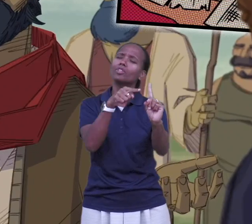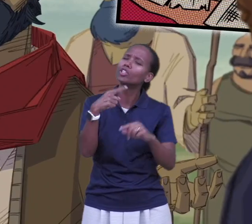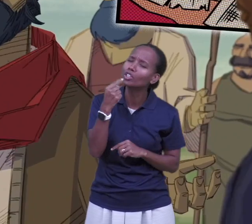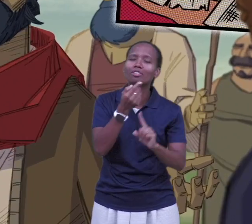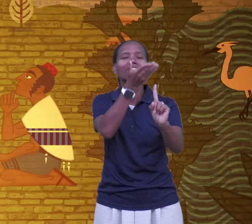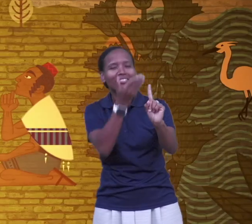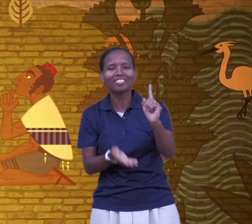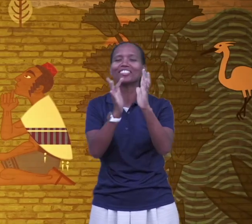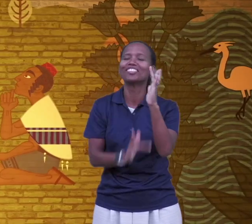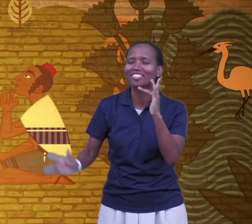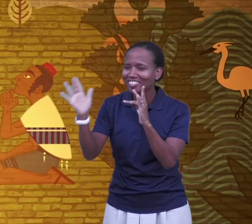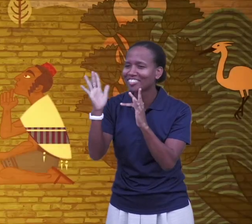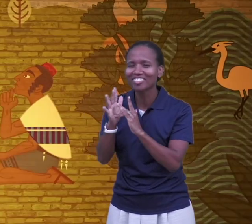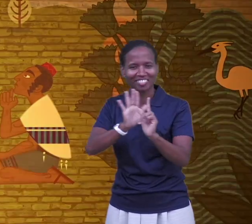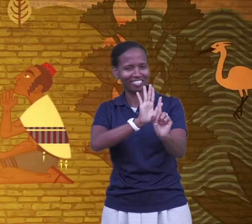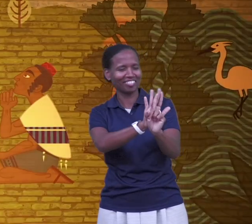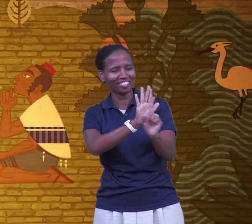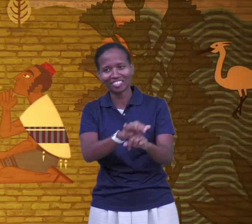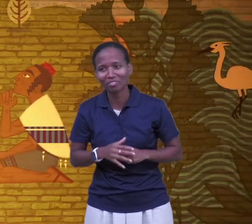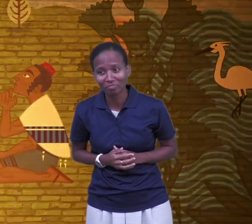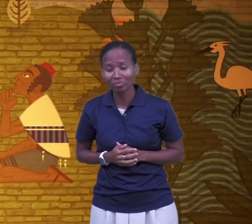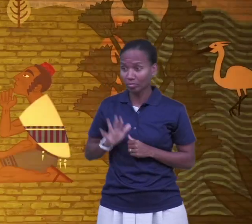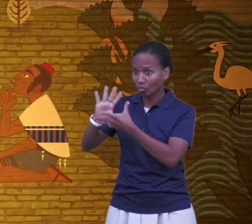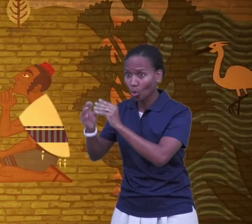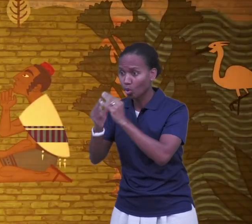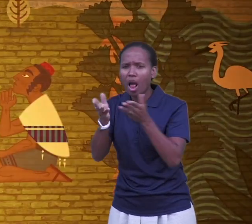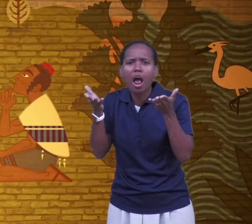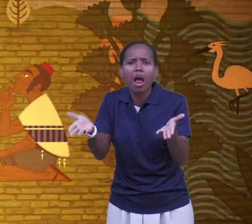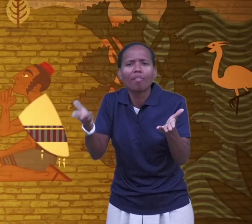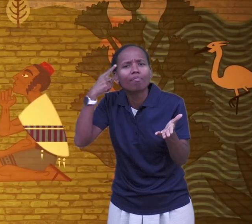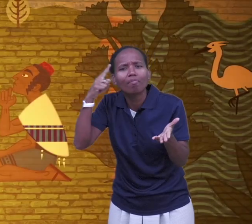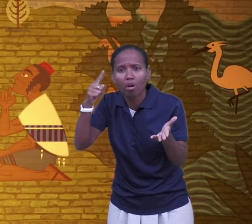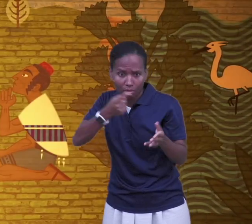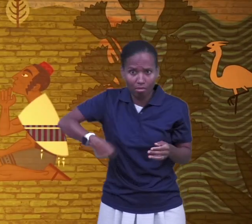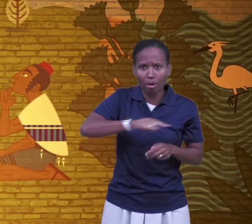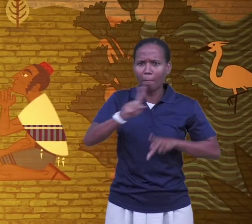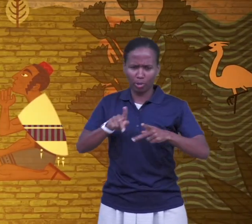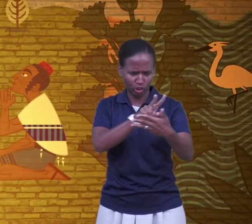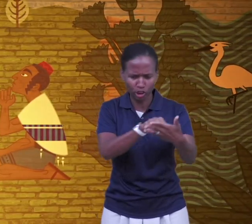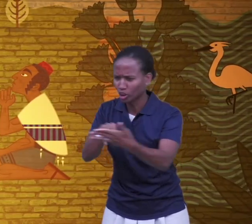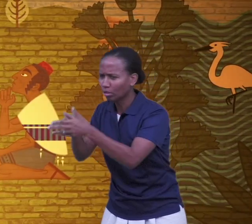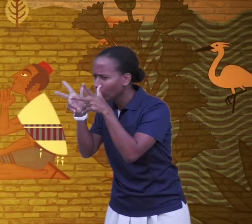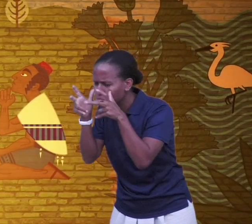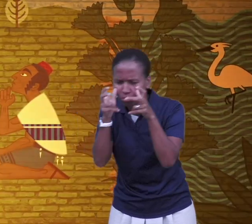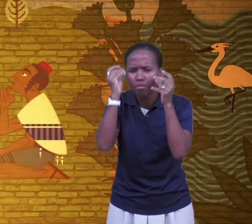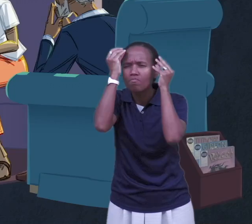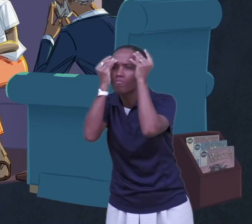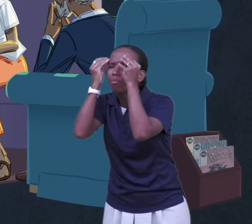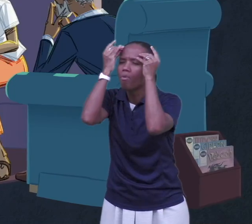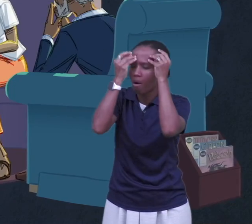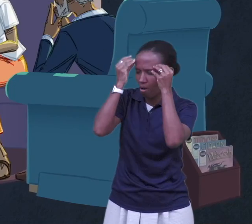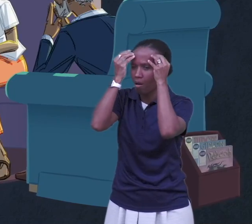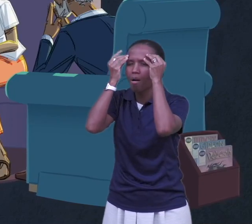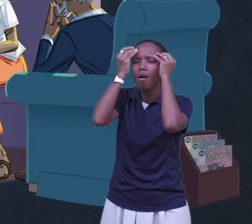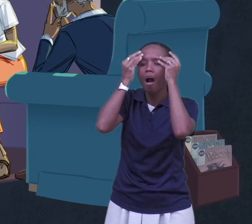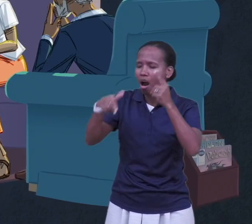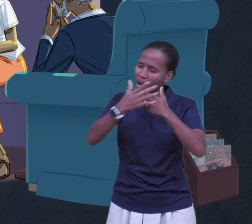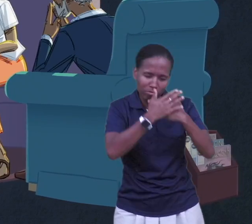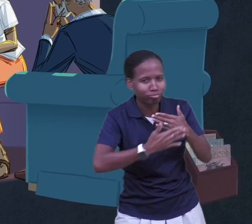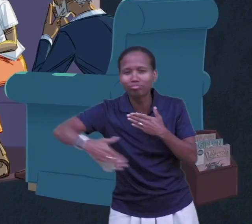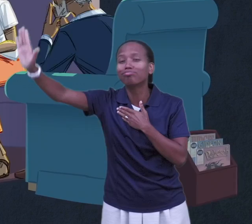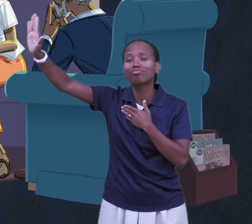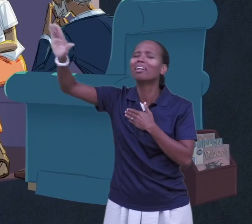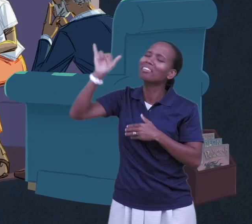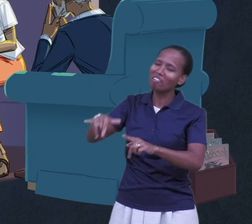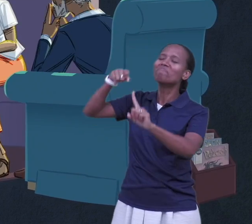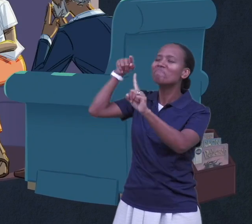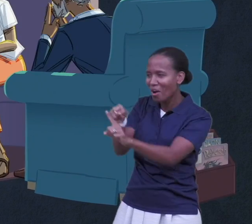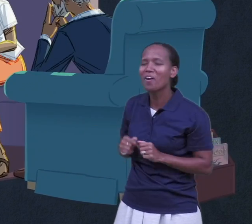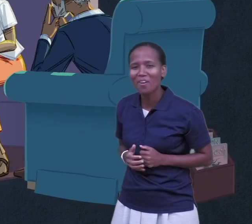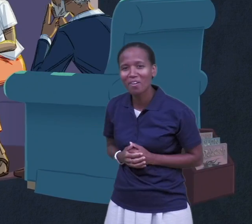Jesus and invites us into a lifetime of reading and meditation.